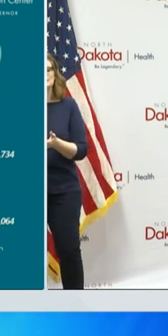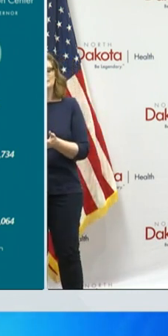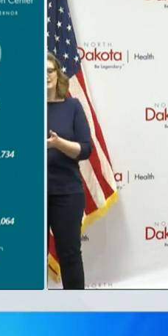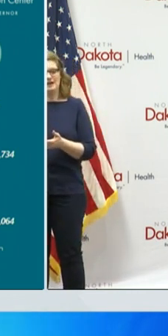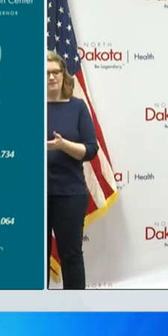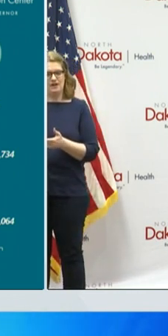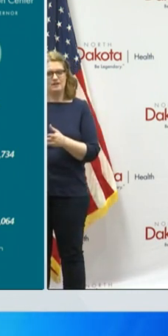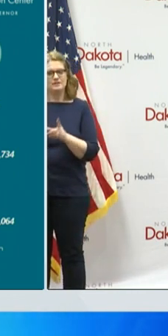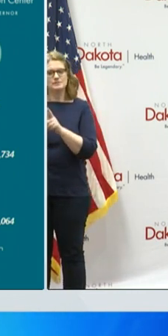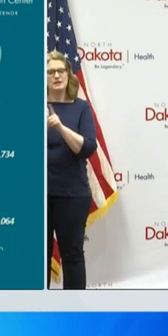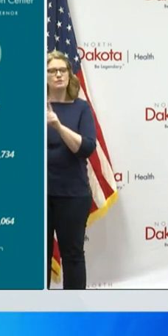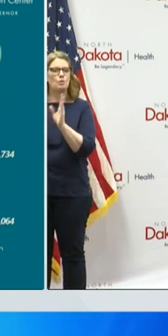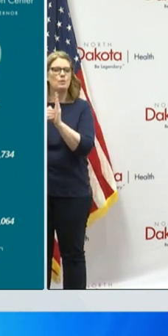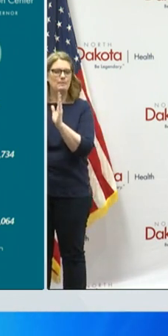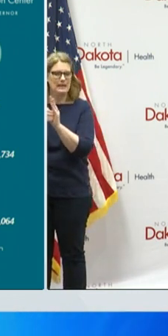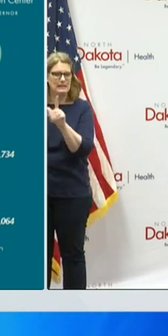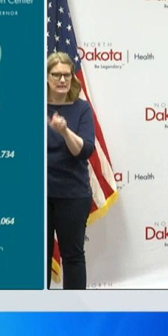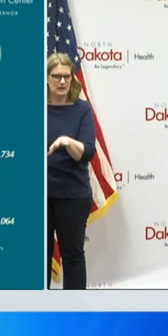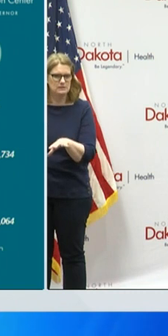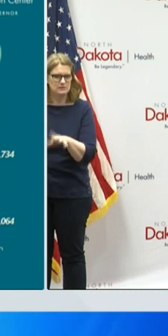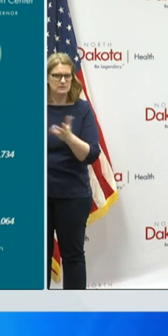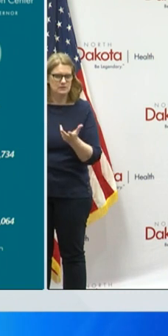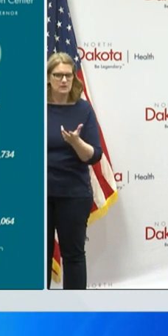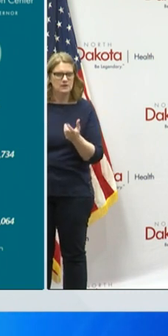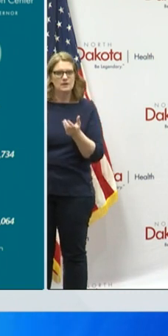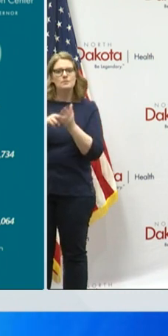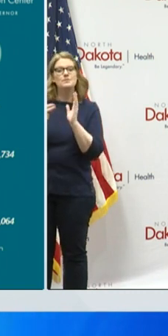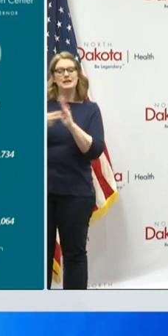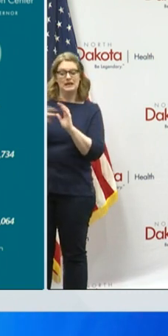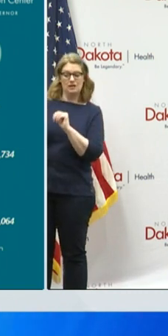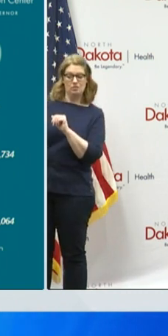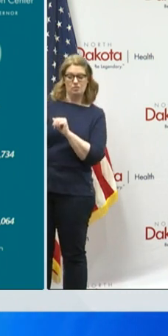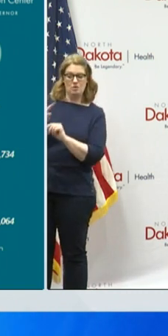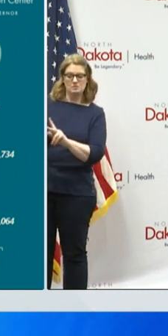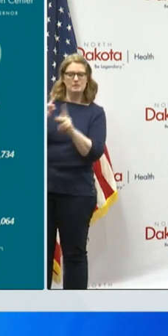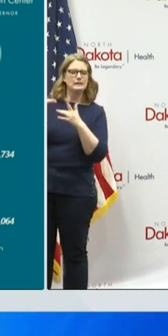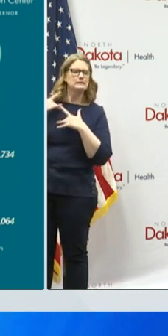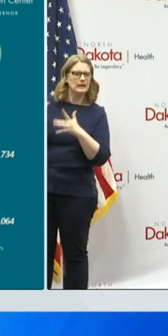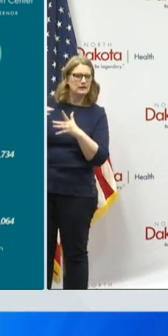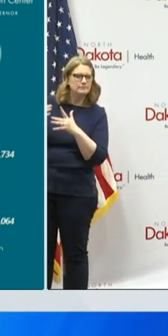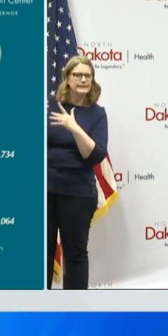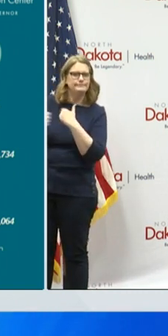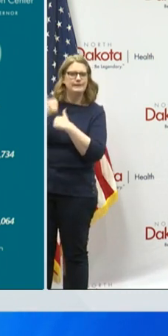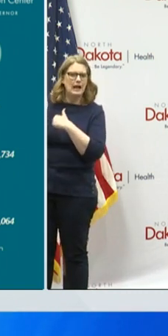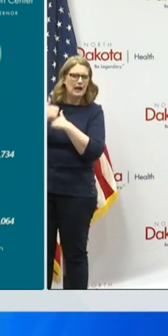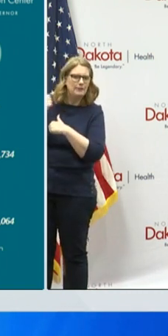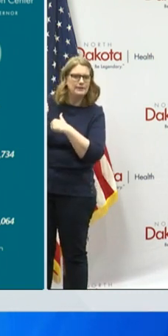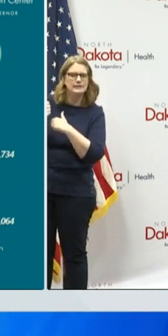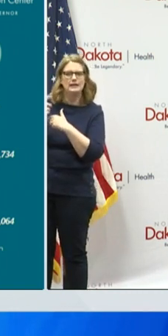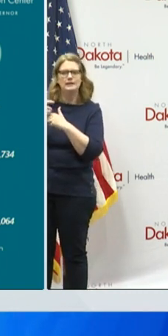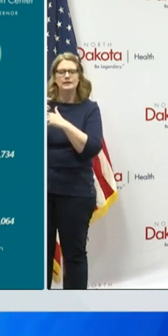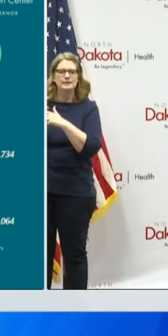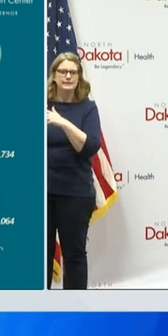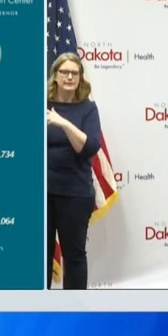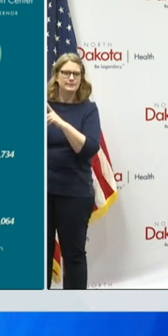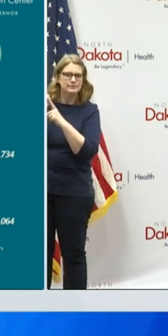NORTH DAKOTANS HAD THEIR FIRST TEST, BUT OF THE TESTS CONDUCTED, 1,695 WERE REPEATS